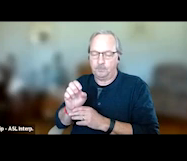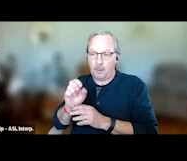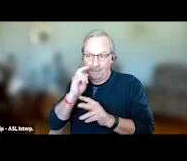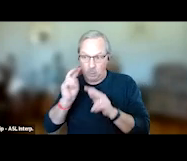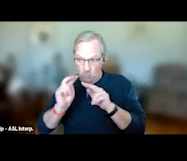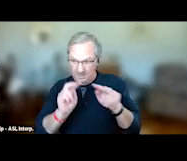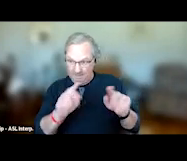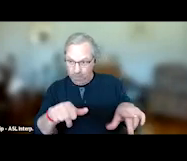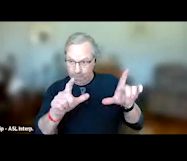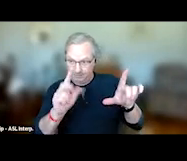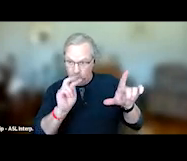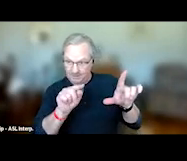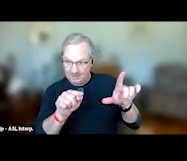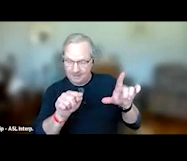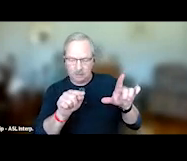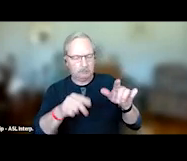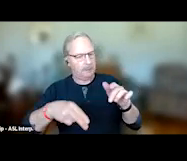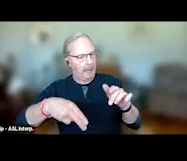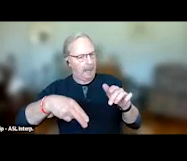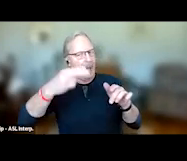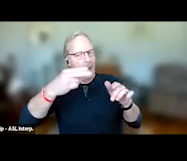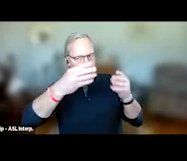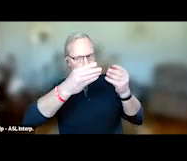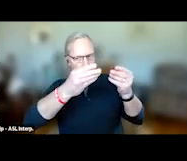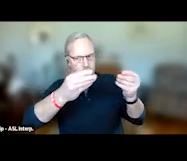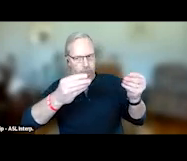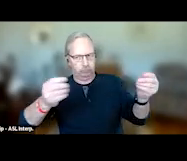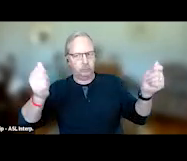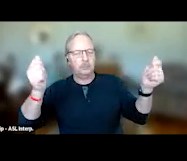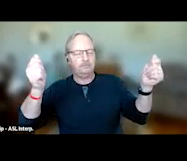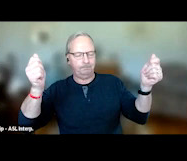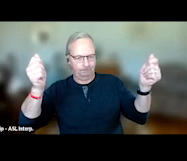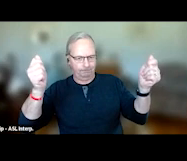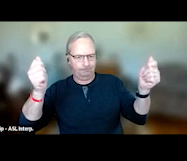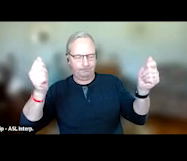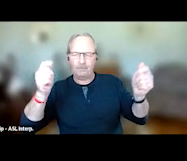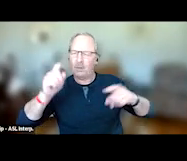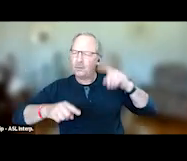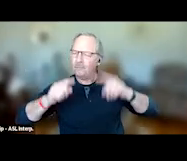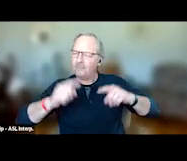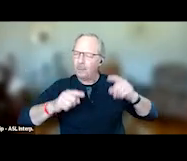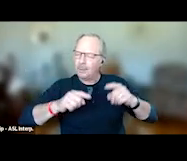they're still very high recovery rates, right? So various studies have found that around 15%